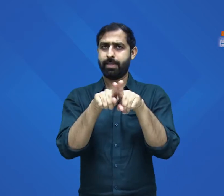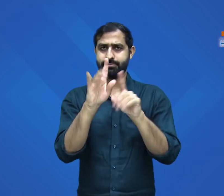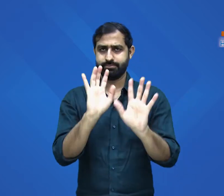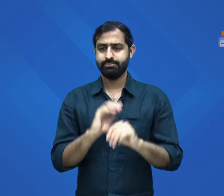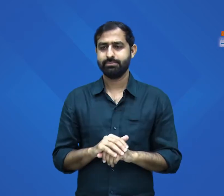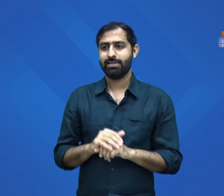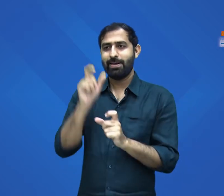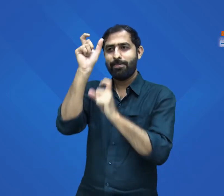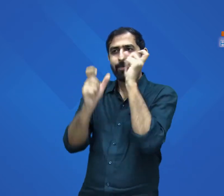Let's take an instance.